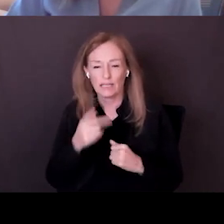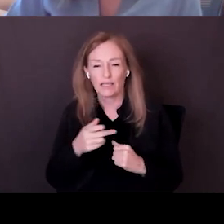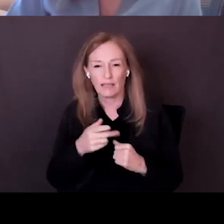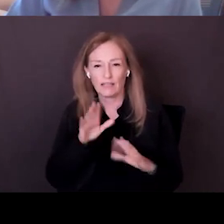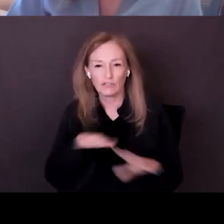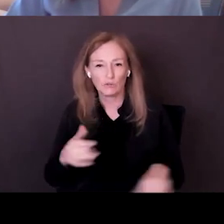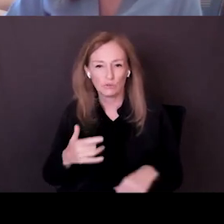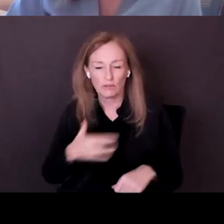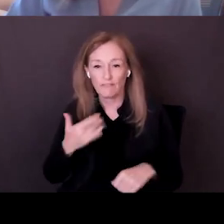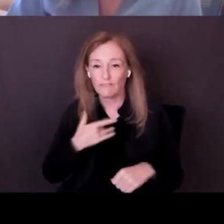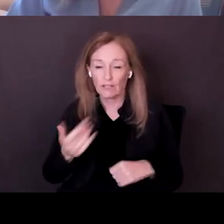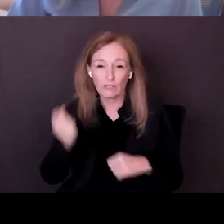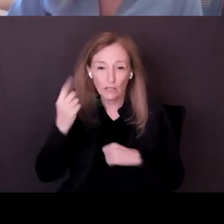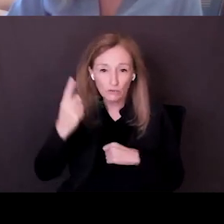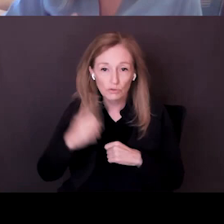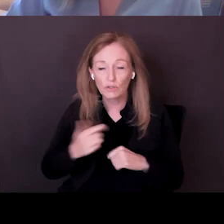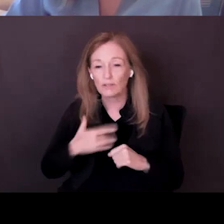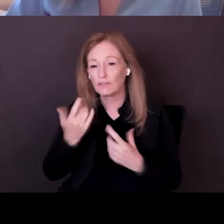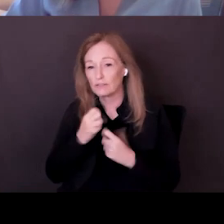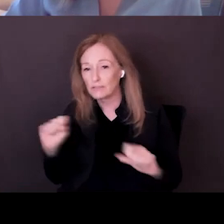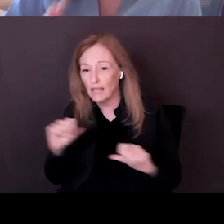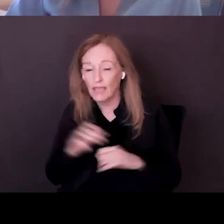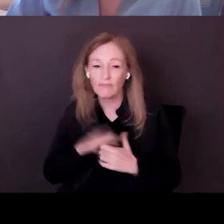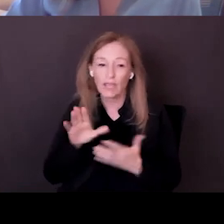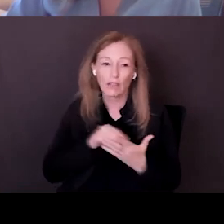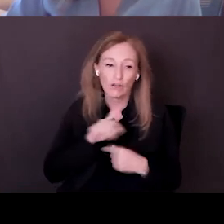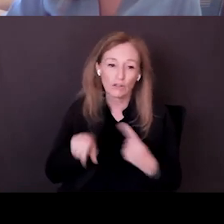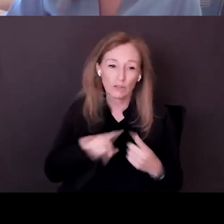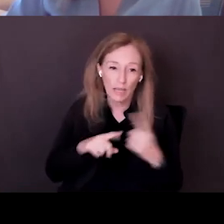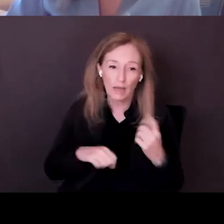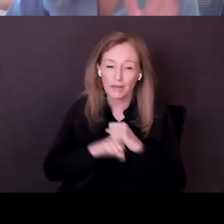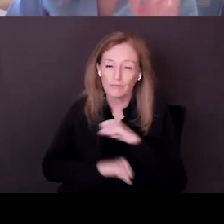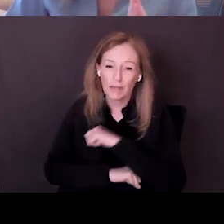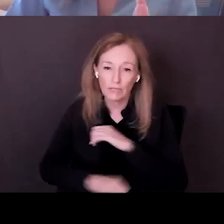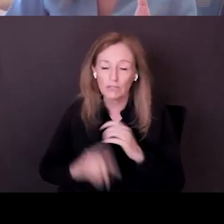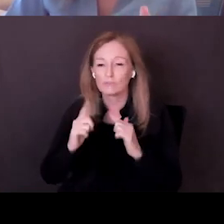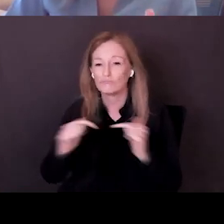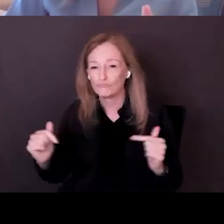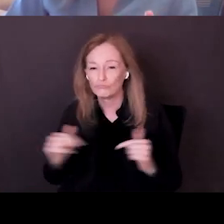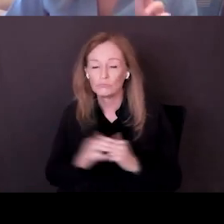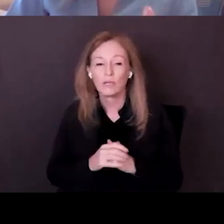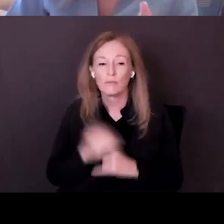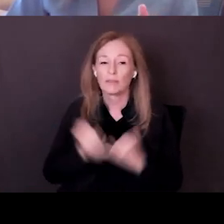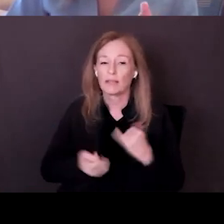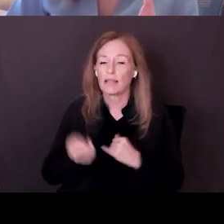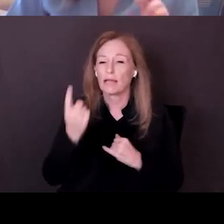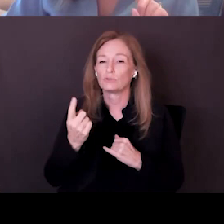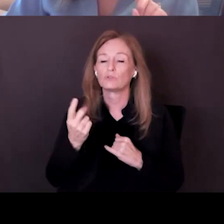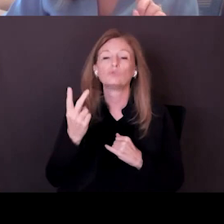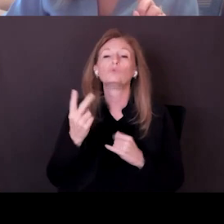THEIR MENTAL HEALTH. THOSE ARE FOUNDATIONAL THINGS WHEN YOU THINK ABOUT TRAUMA INFORMED CARE. THE LAST TWO QUOTES ARE WHAT I END ON.